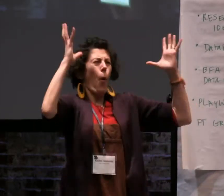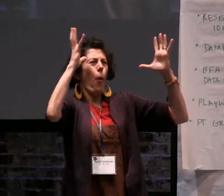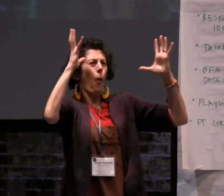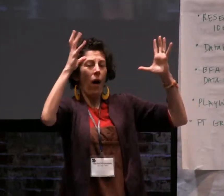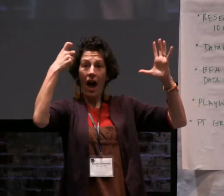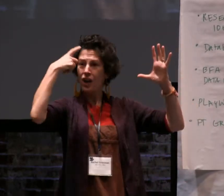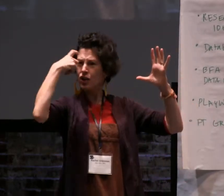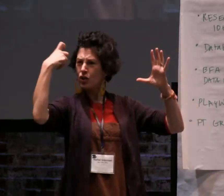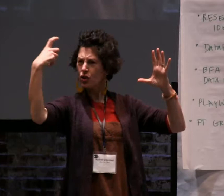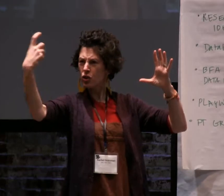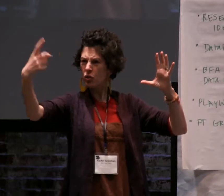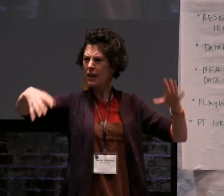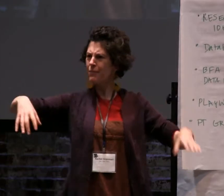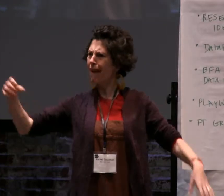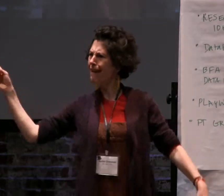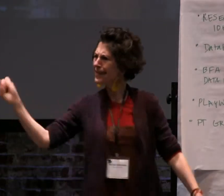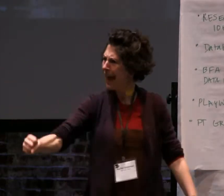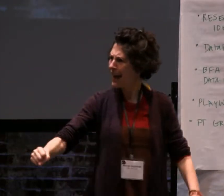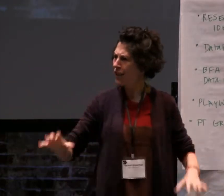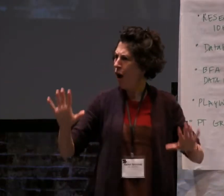and I saw huge visions and dreams.